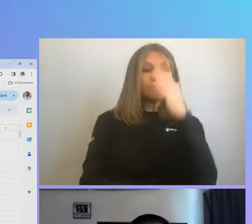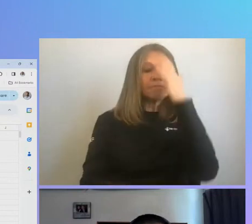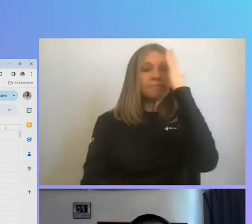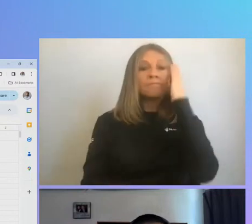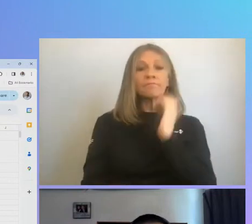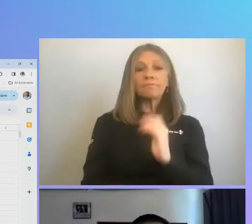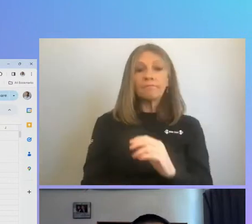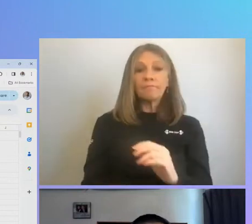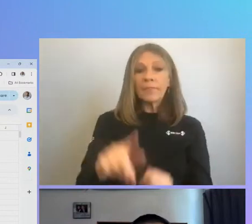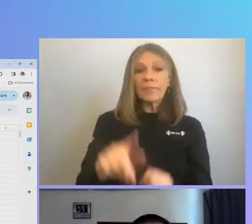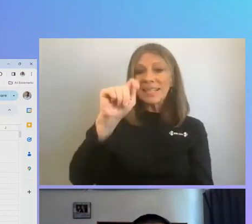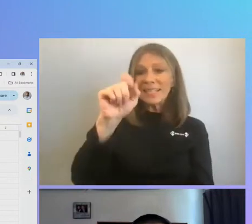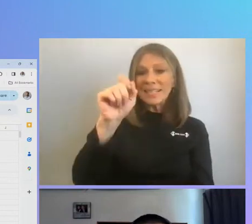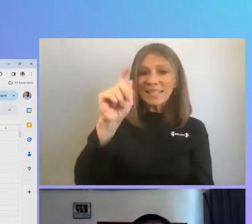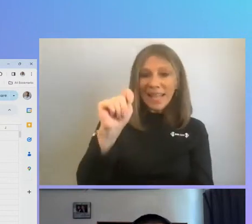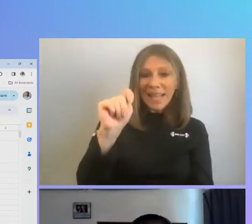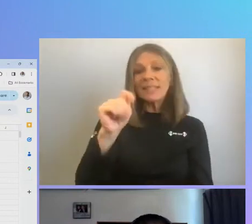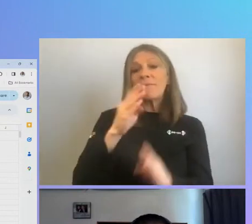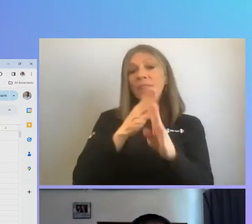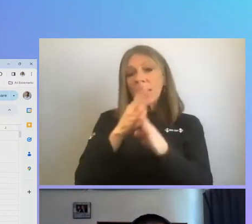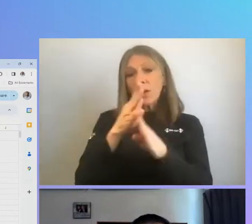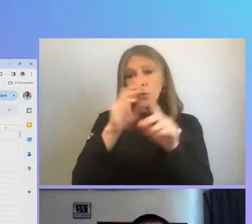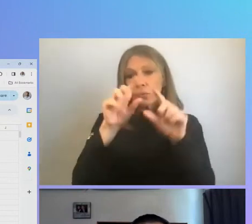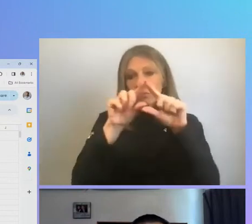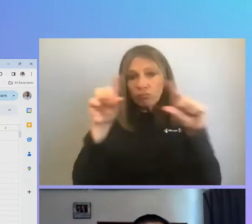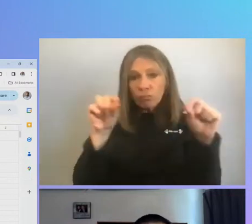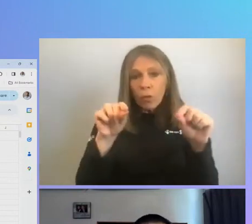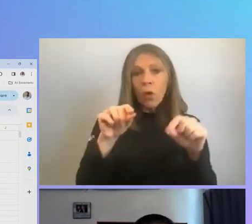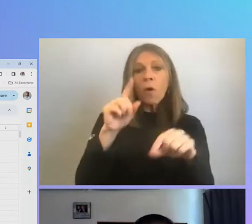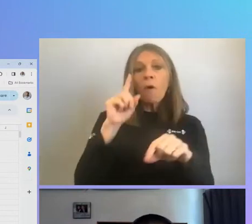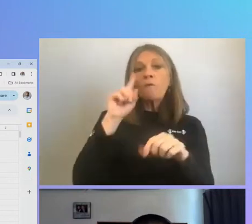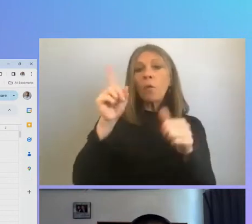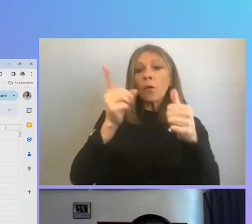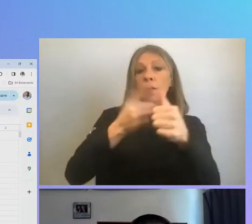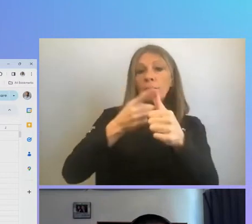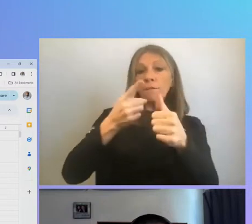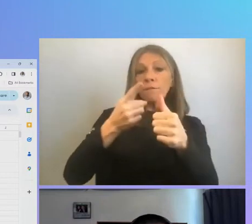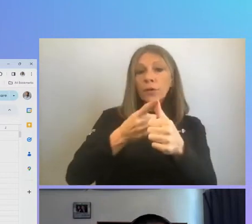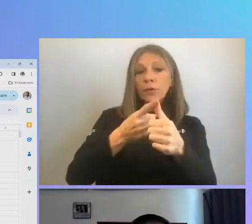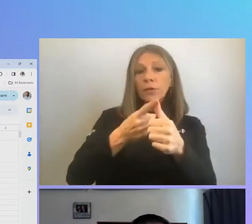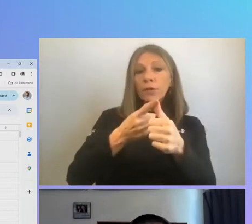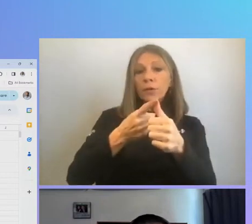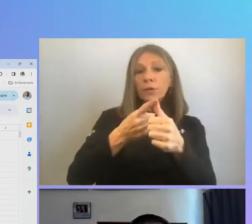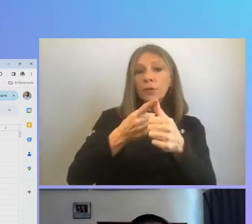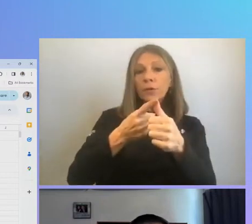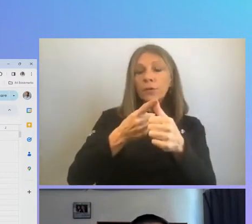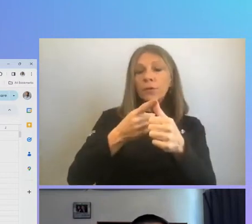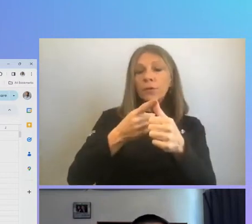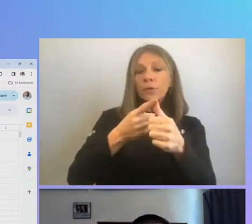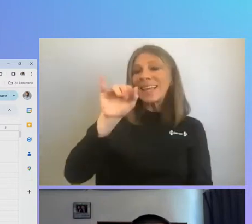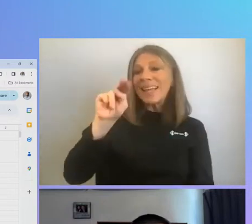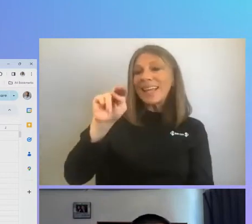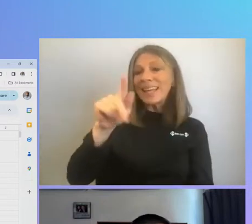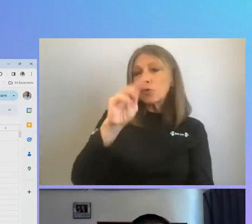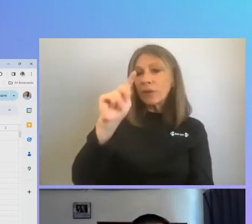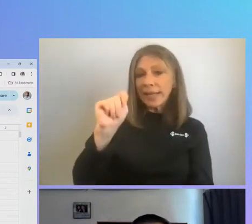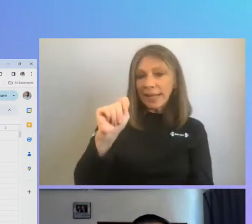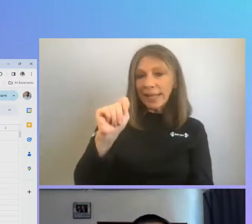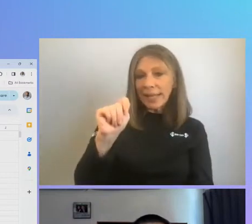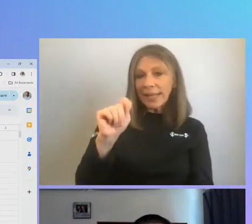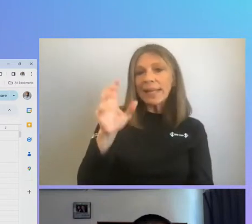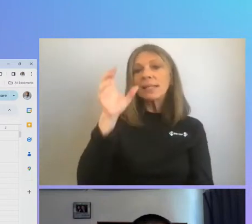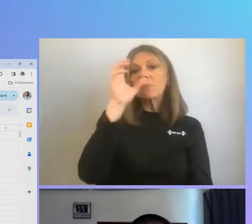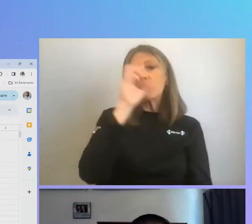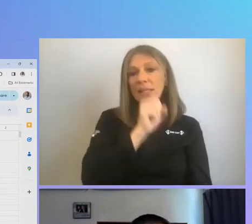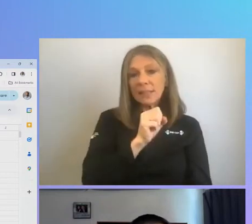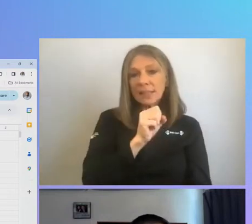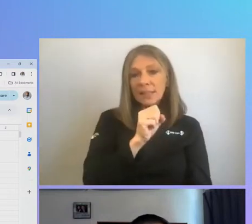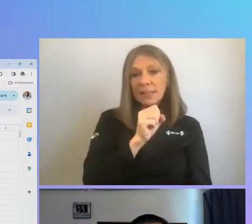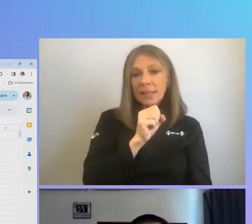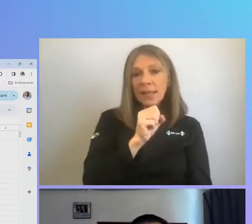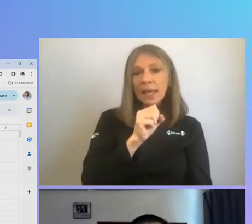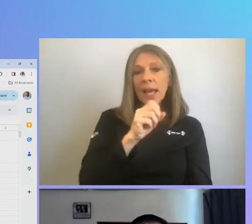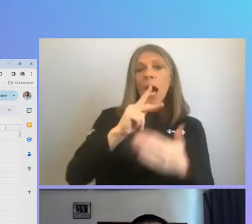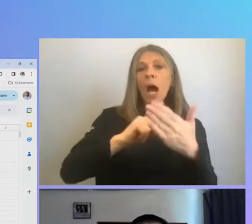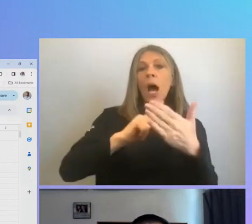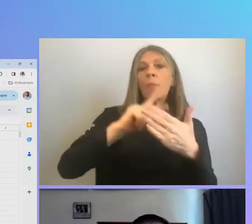for the. First ingredient is missing a programmatic actually